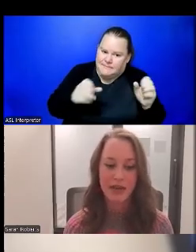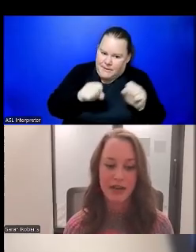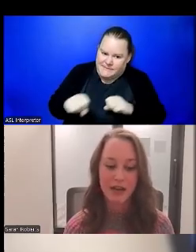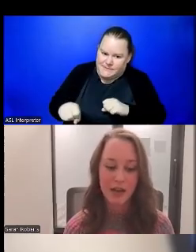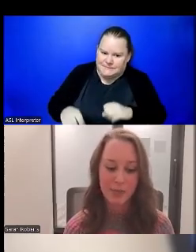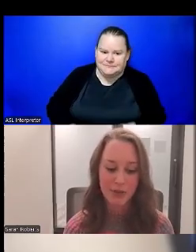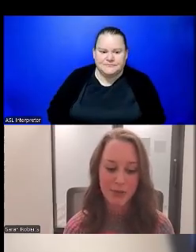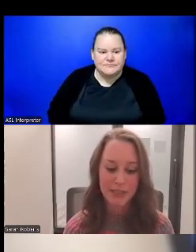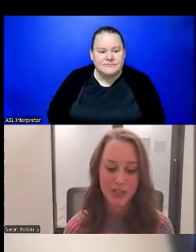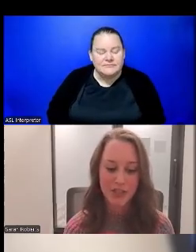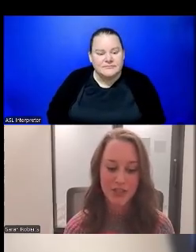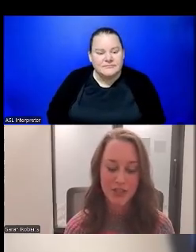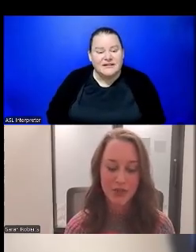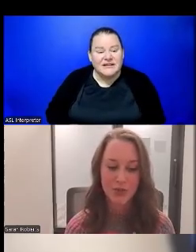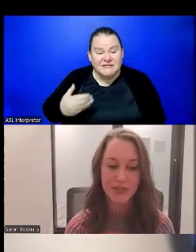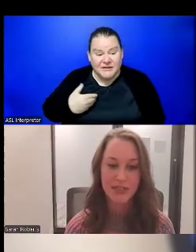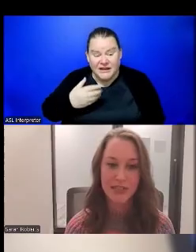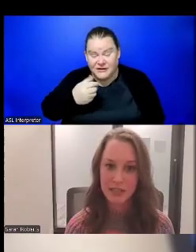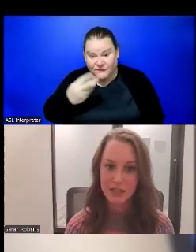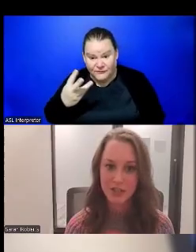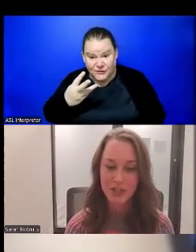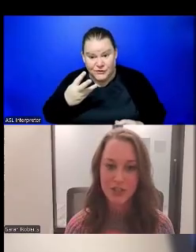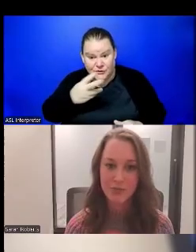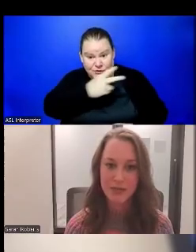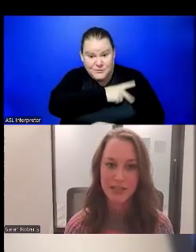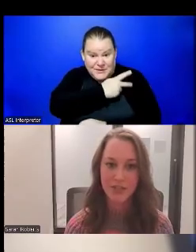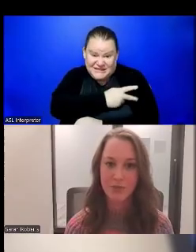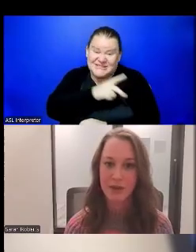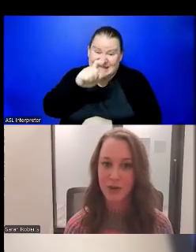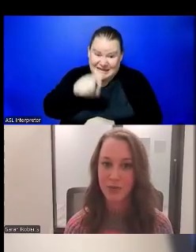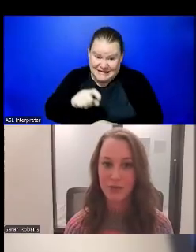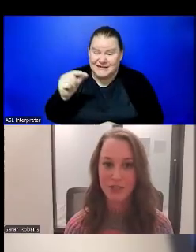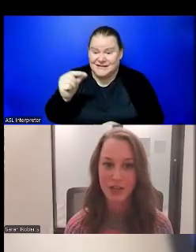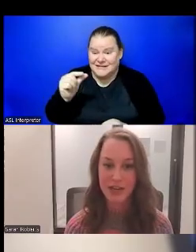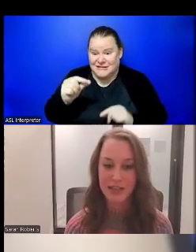have had a couple of patients who did need a G Tube, because no matter what we tried.